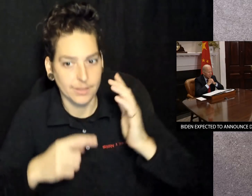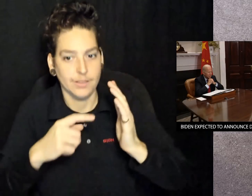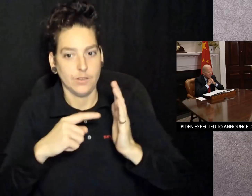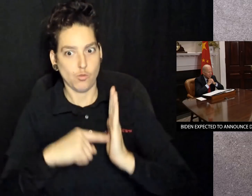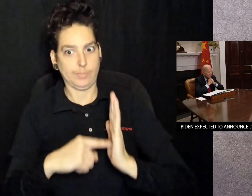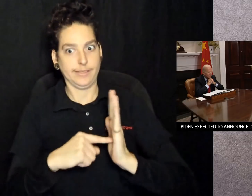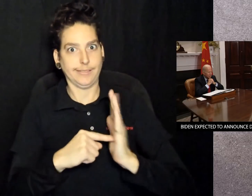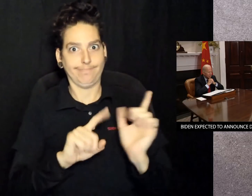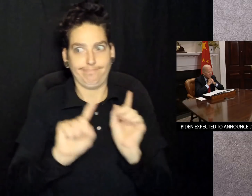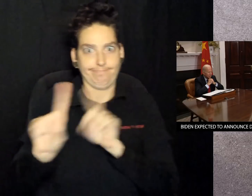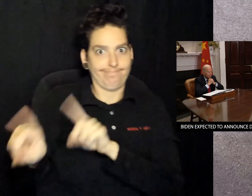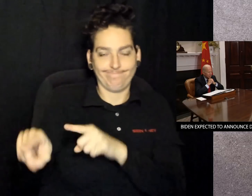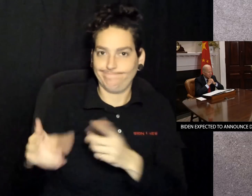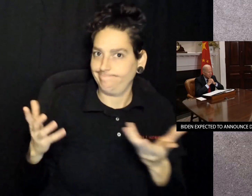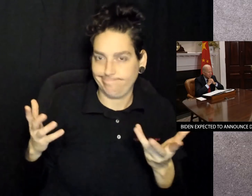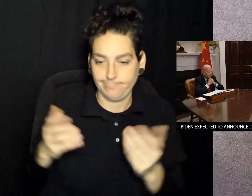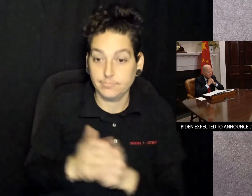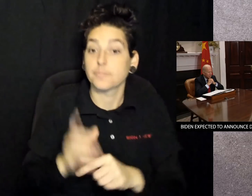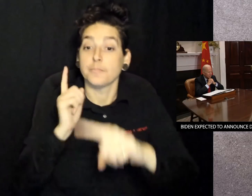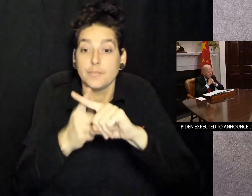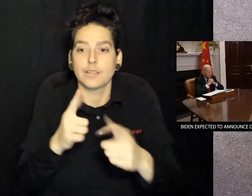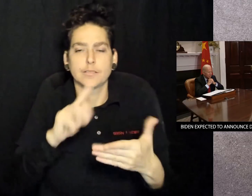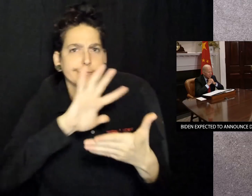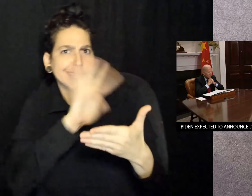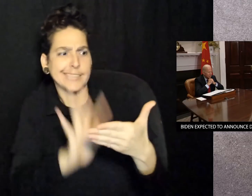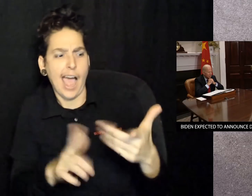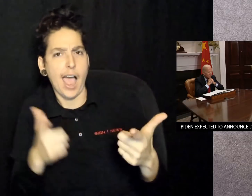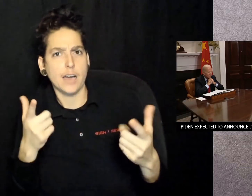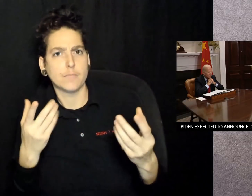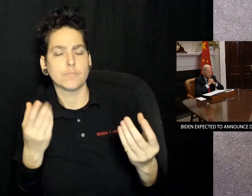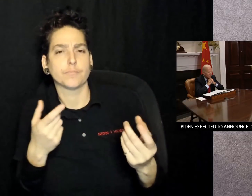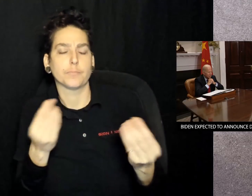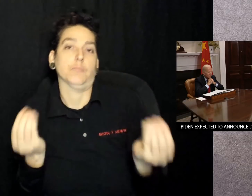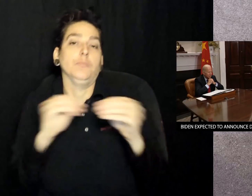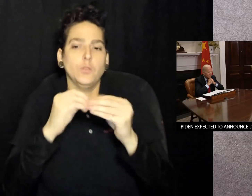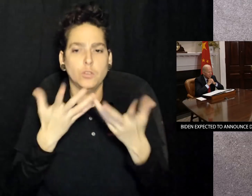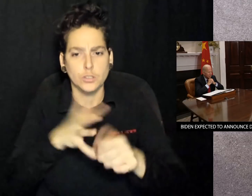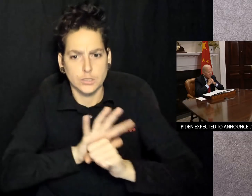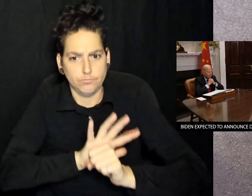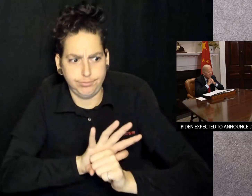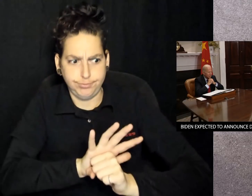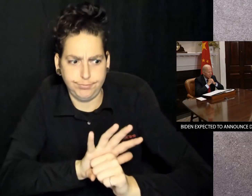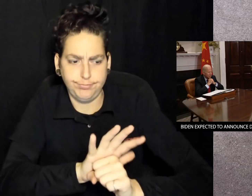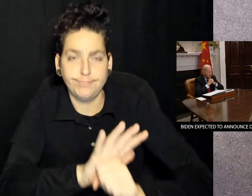but no government representatives would be in attendance and is designed to put more